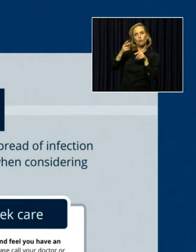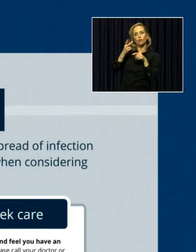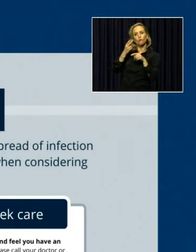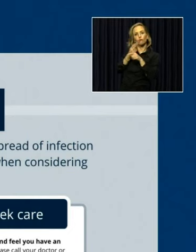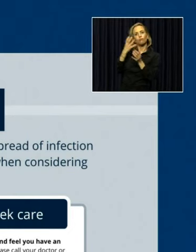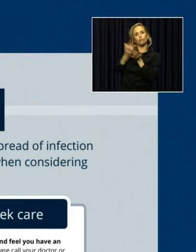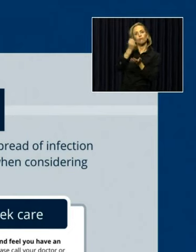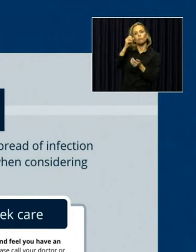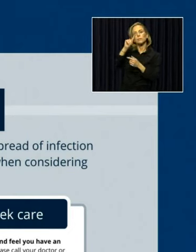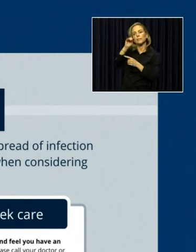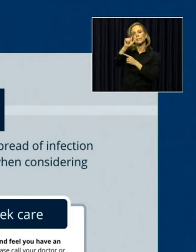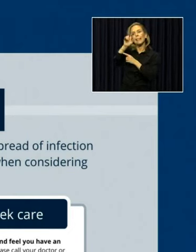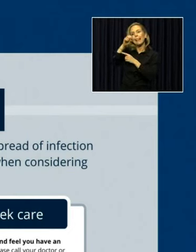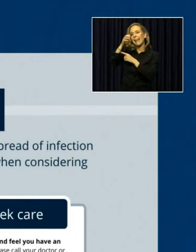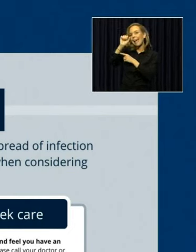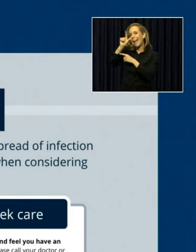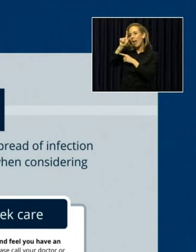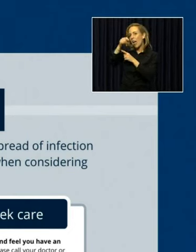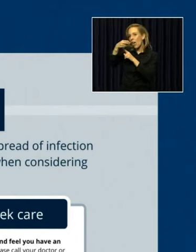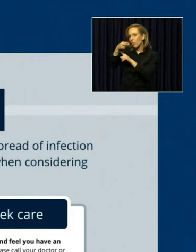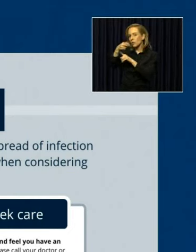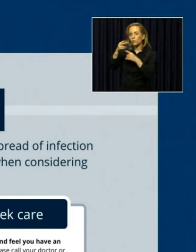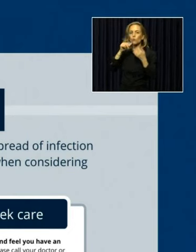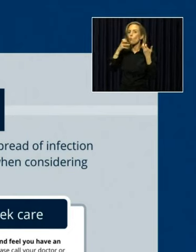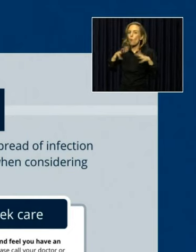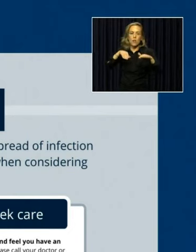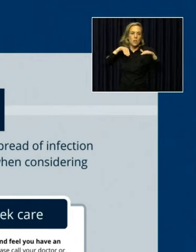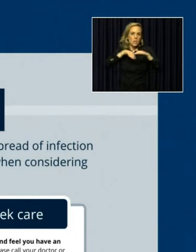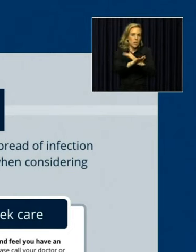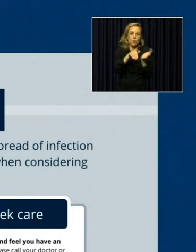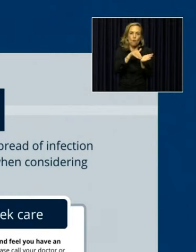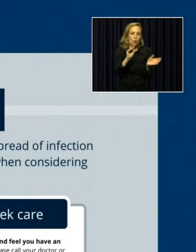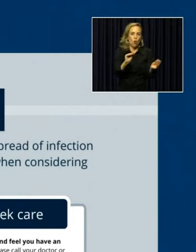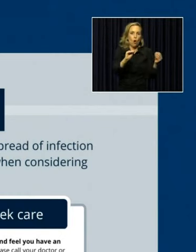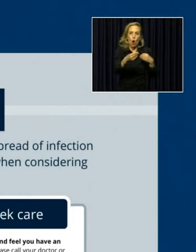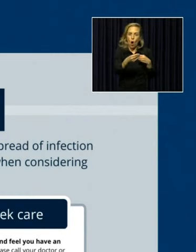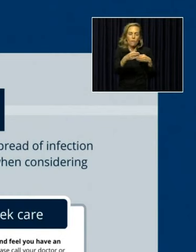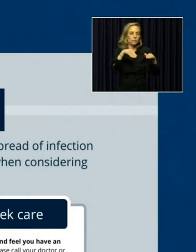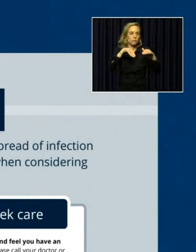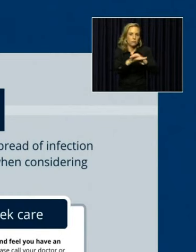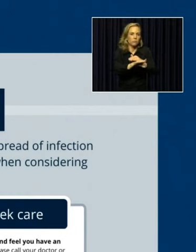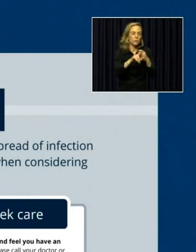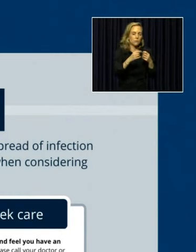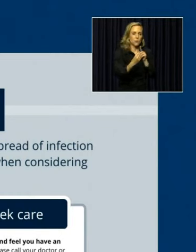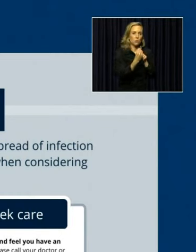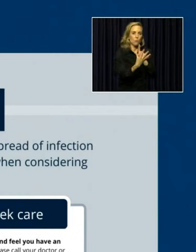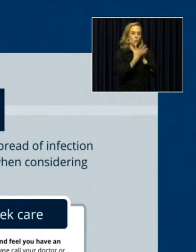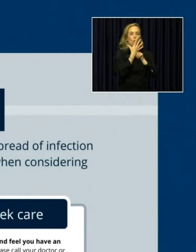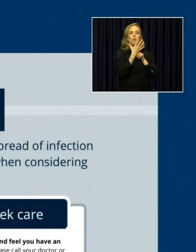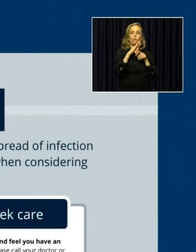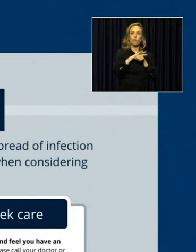IT'S IMPORTANT FOR YOUR HEALTH NOT TO GET THE CORONAVIRUS, BUT WE ALL HAVE TO ACT LIKE WE HAVE